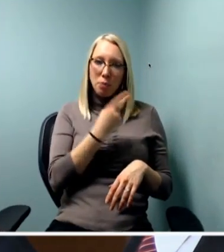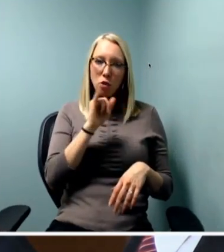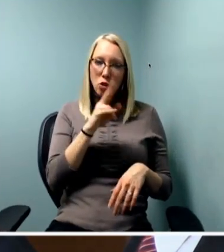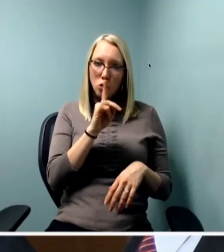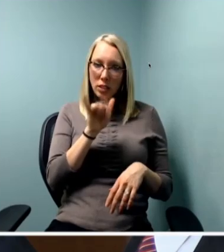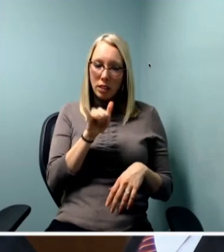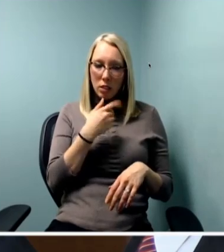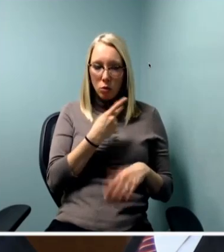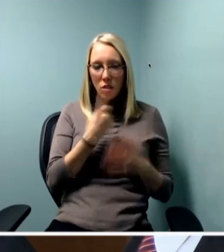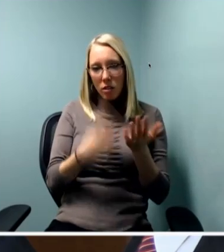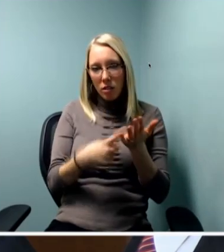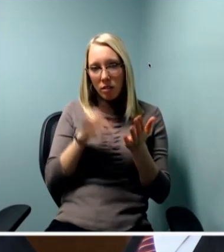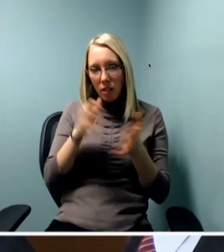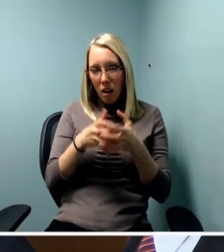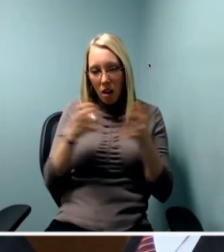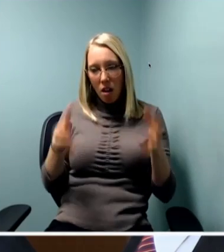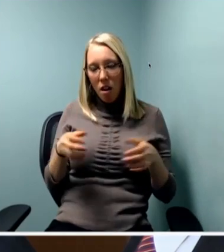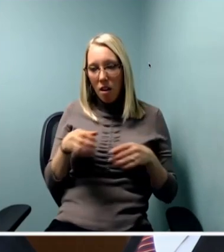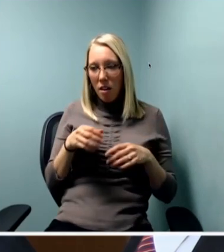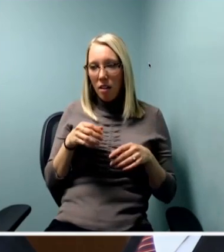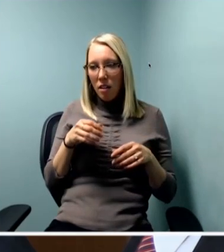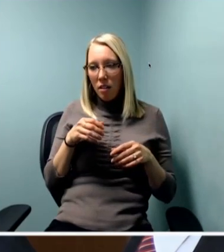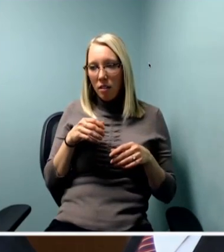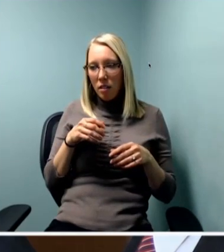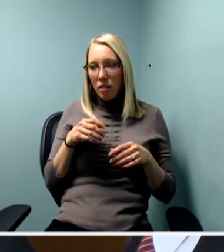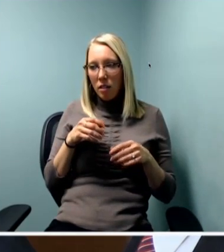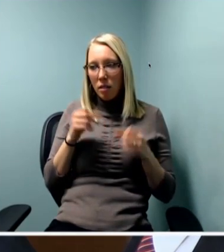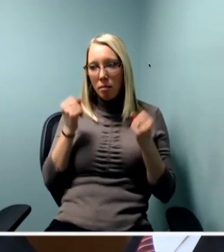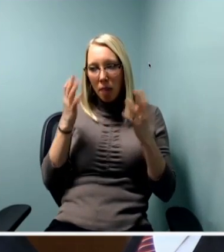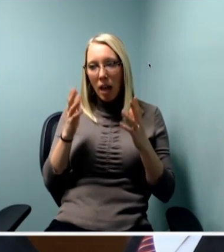there are a lot of wheelchair-based companies in this country